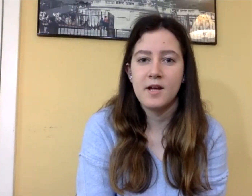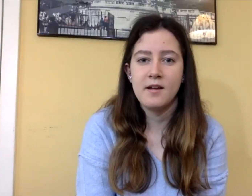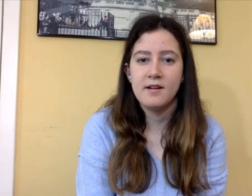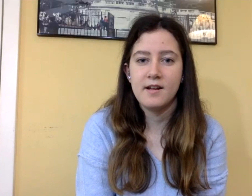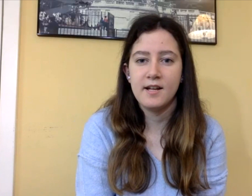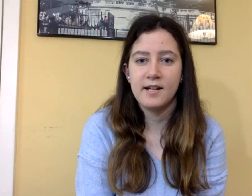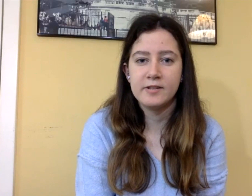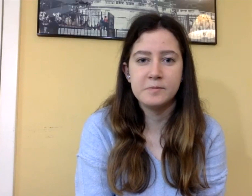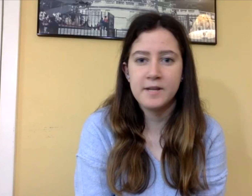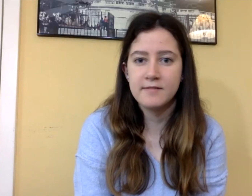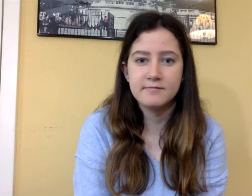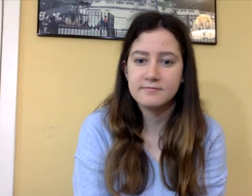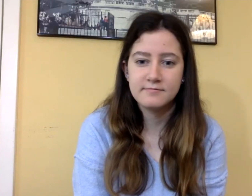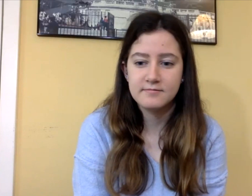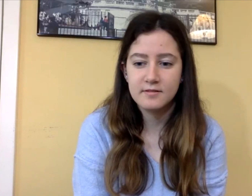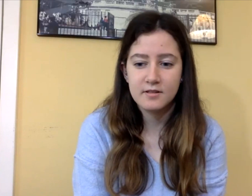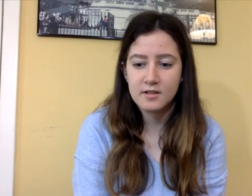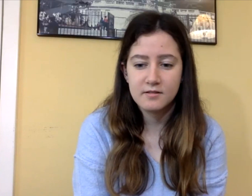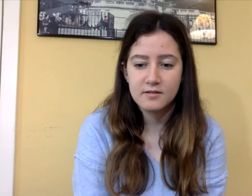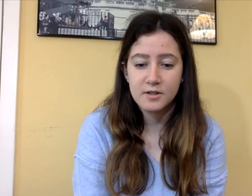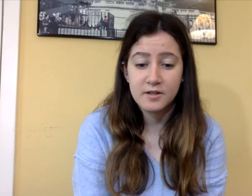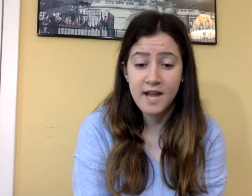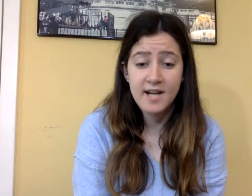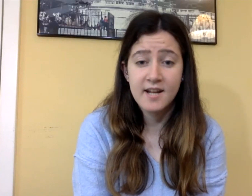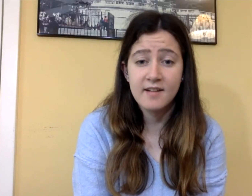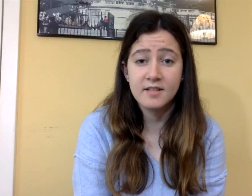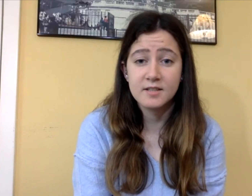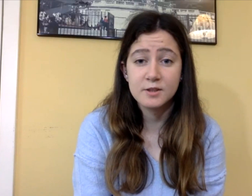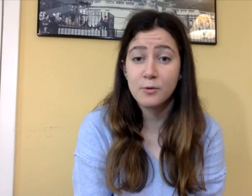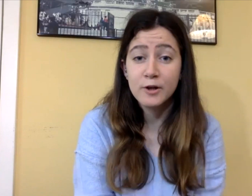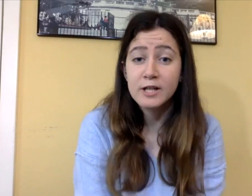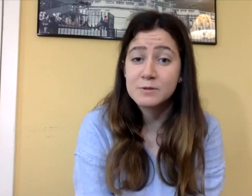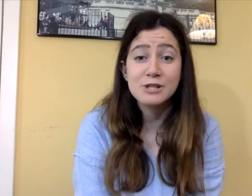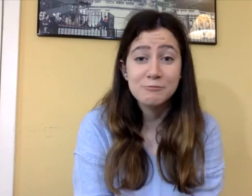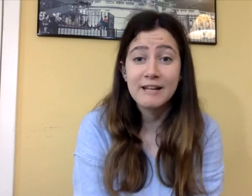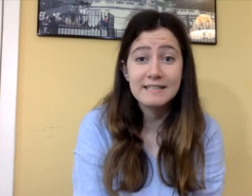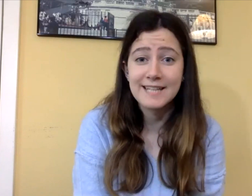and it's been gaining supporters which is really exciting.